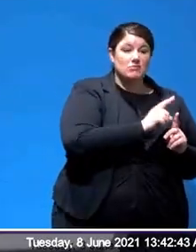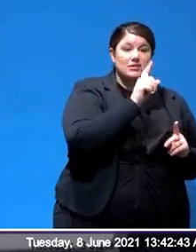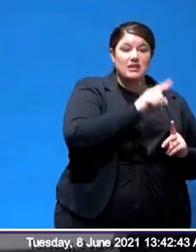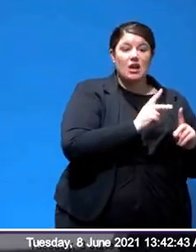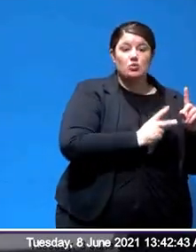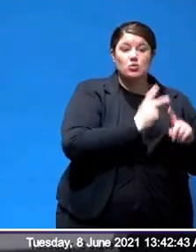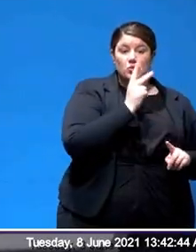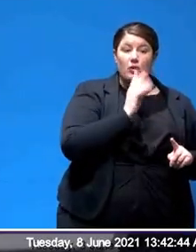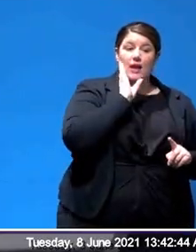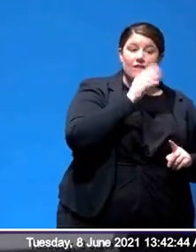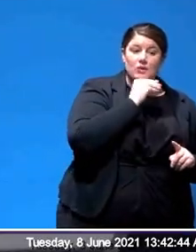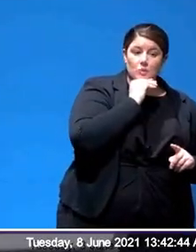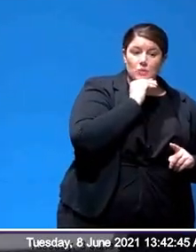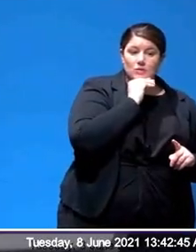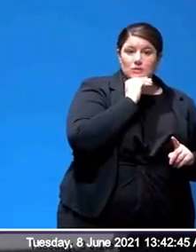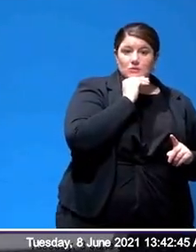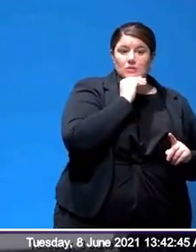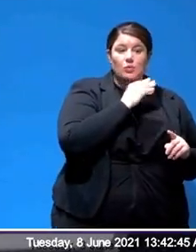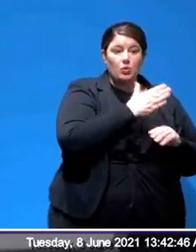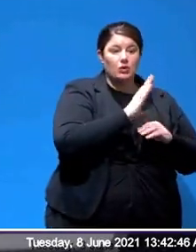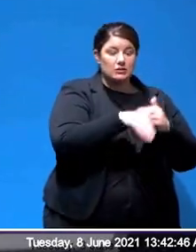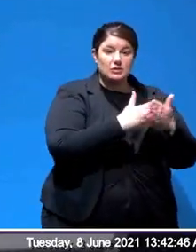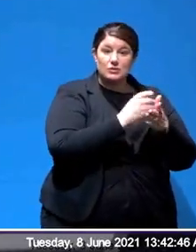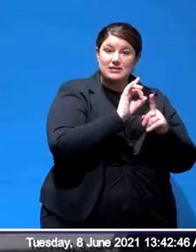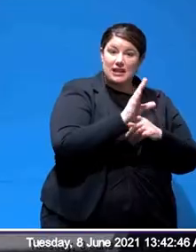in the afternoon and work until 10.00 at night to support the night staff.